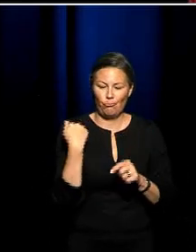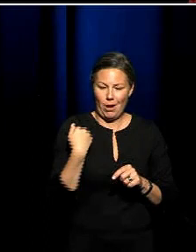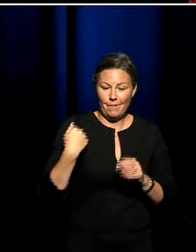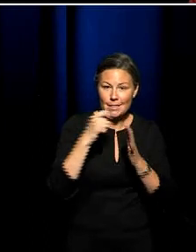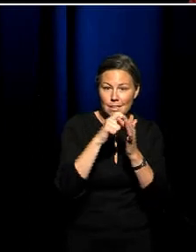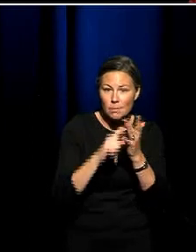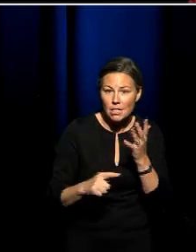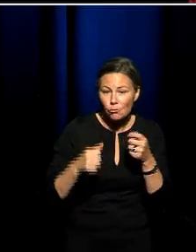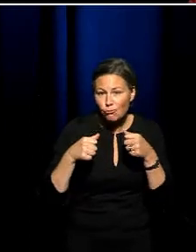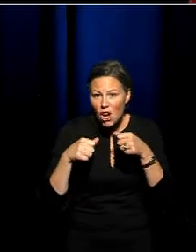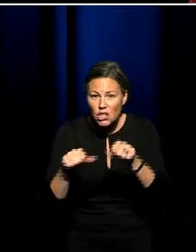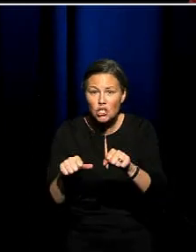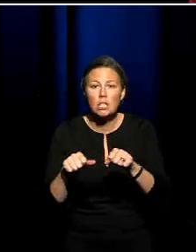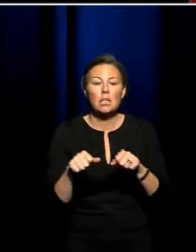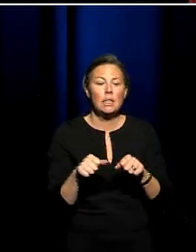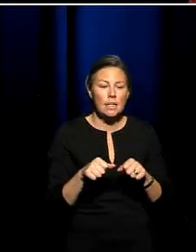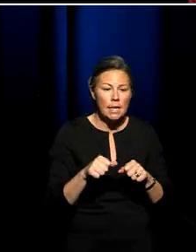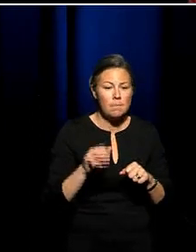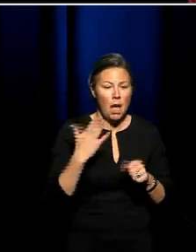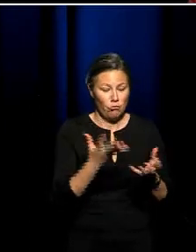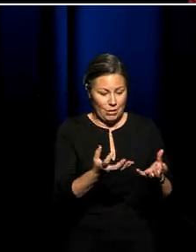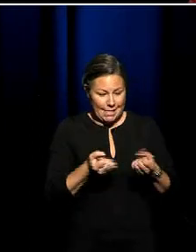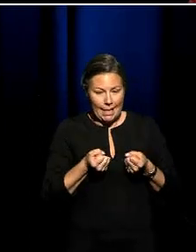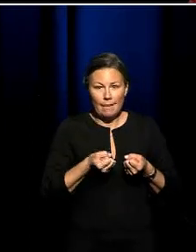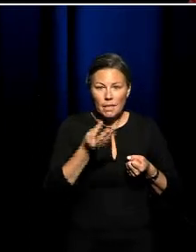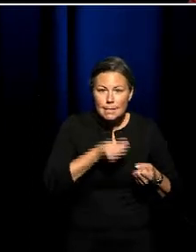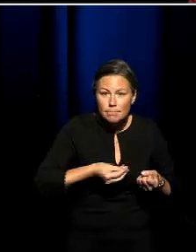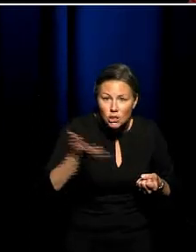Commission's website and other measures. Senior Counsel will also provide more